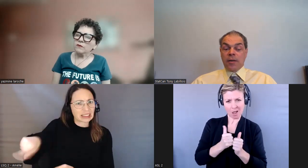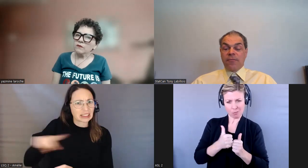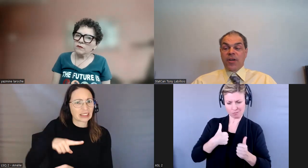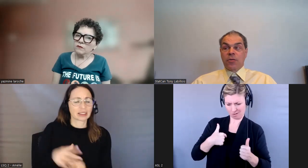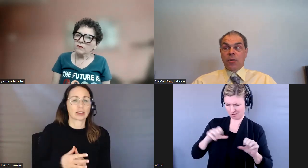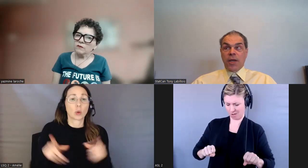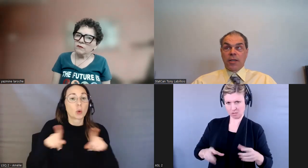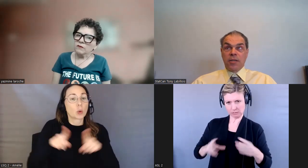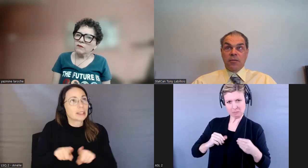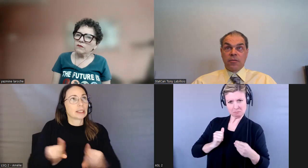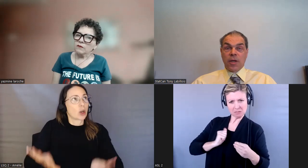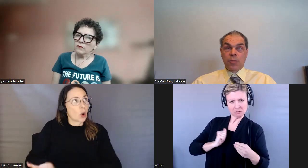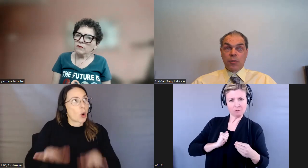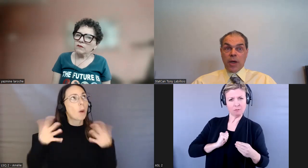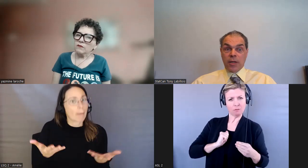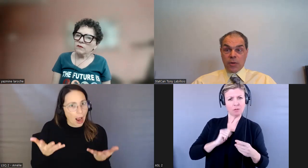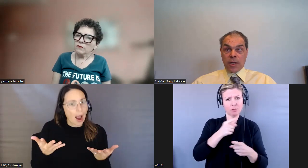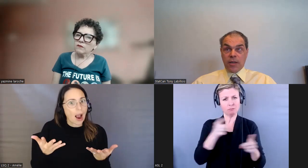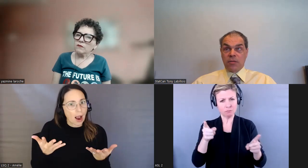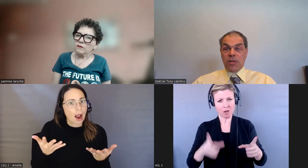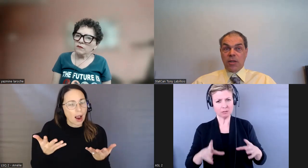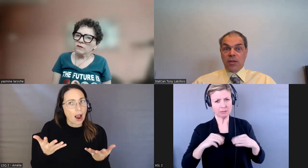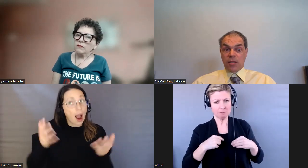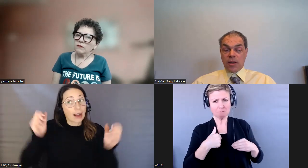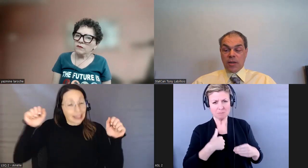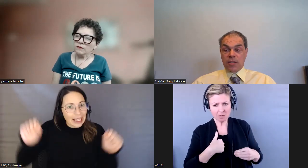majority we have to find workarounds you can't always wait for somebody else to do it so